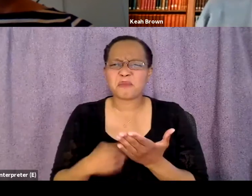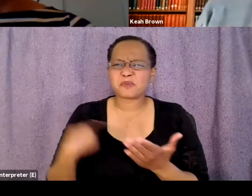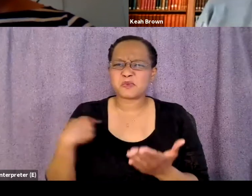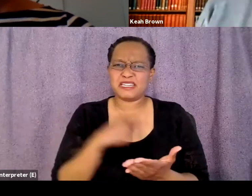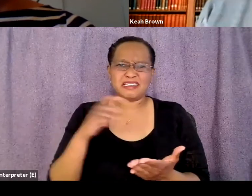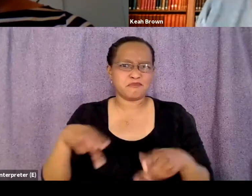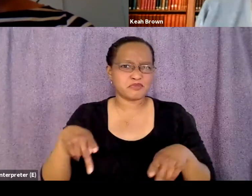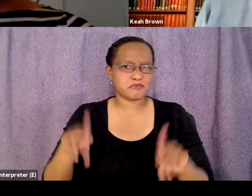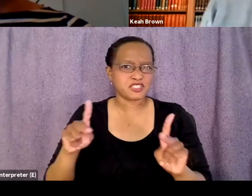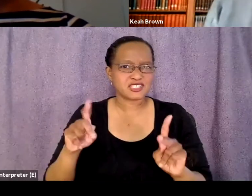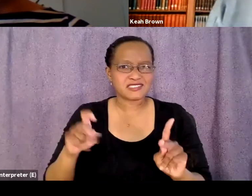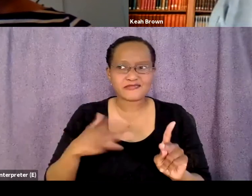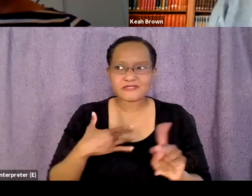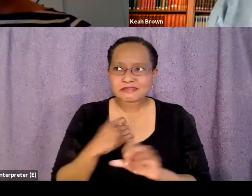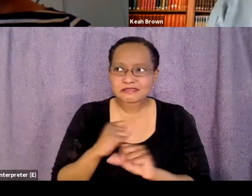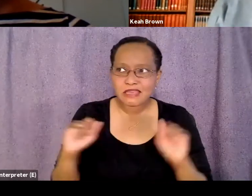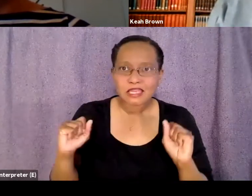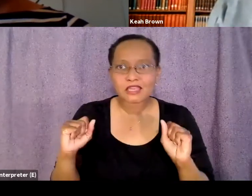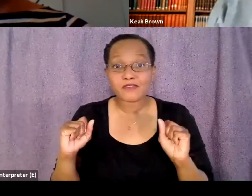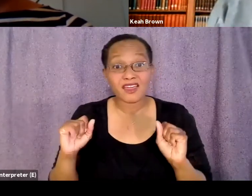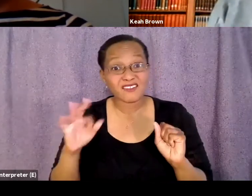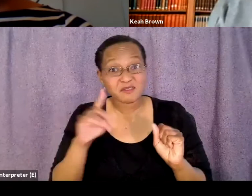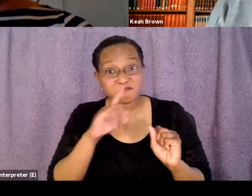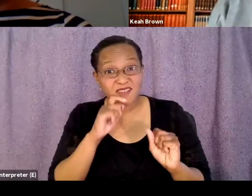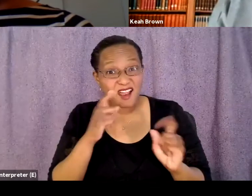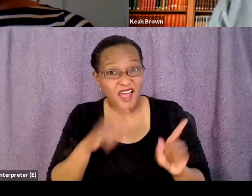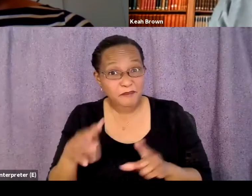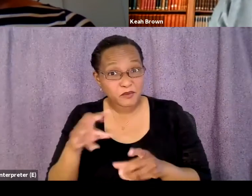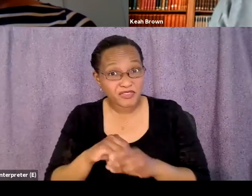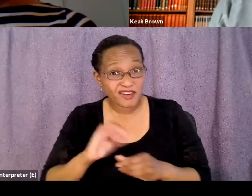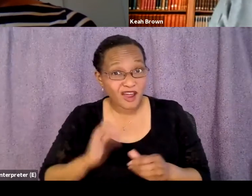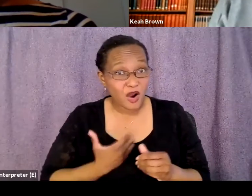Keah Brown: And if it's not happening within our individual communities, we have to go